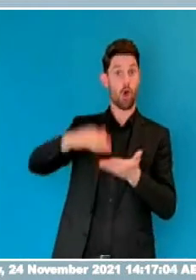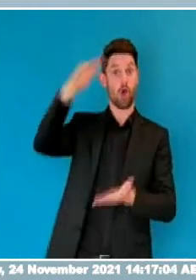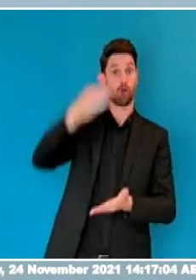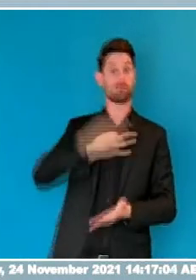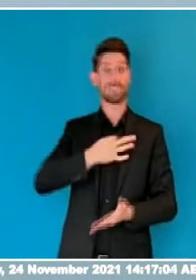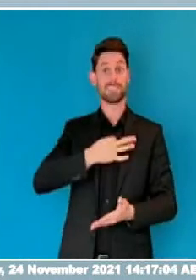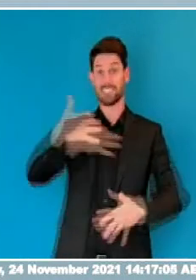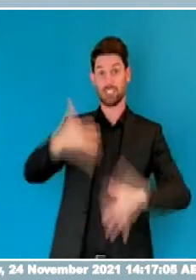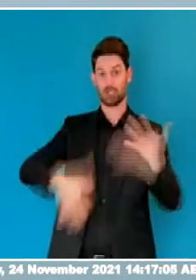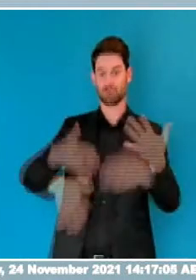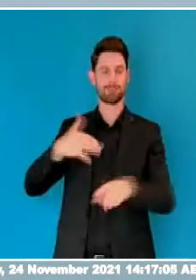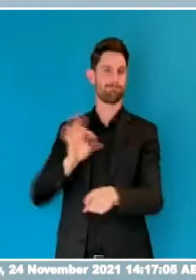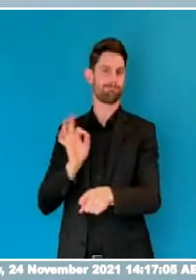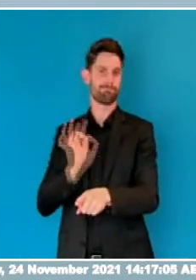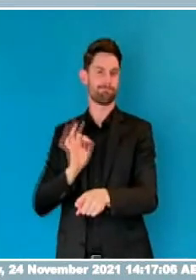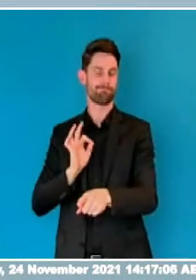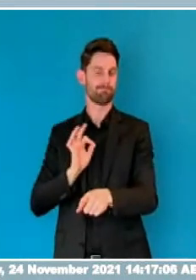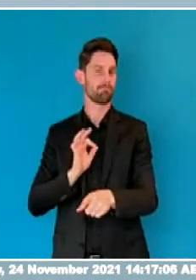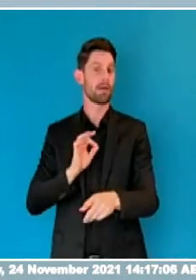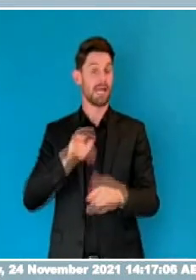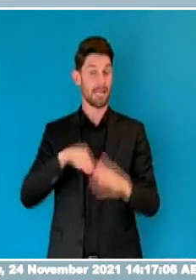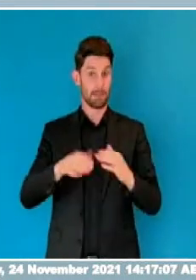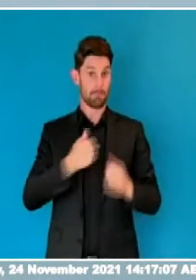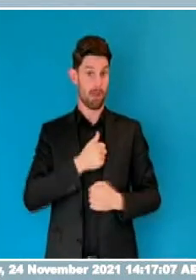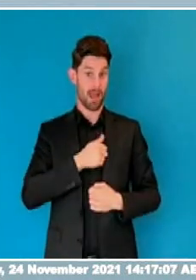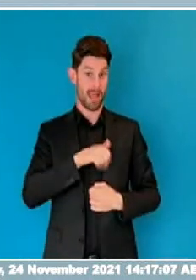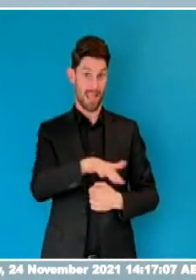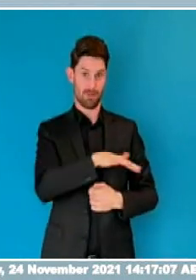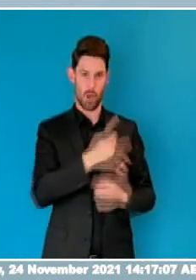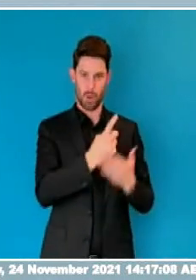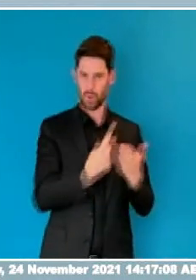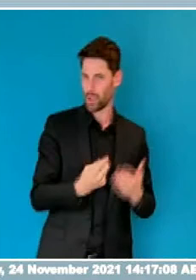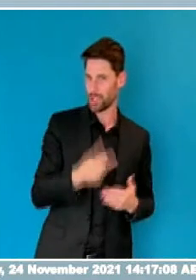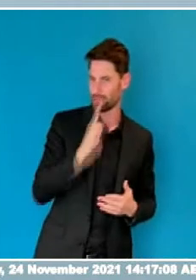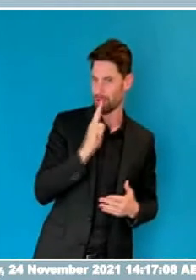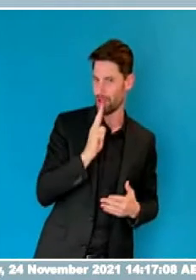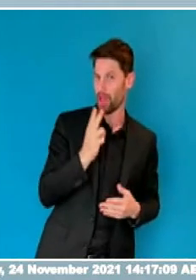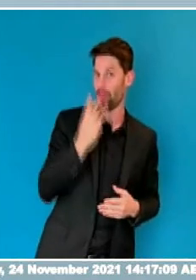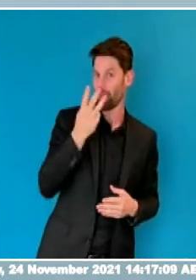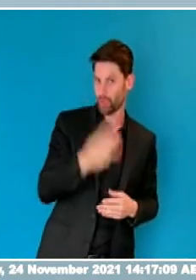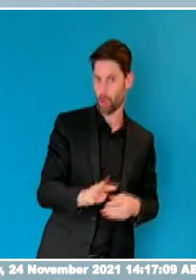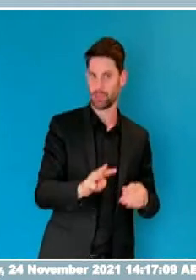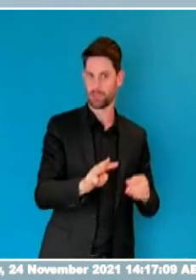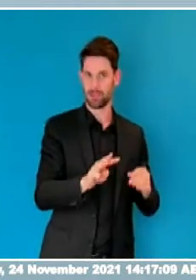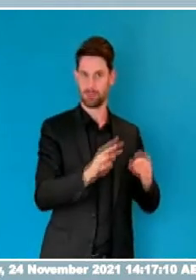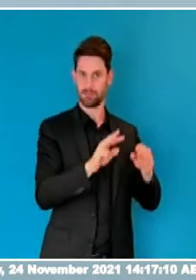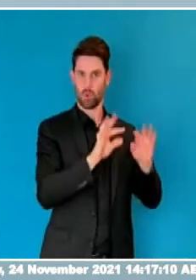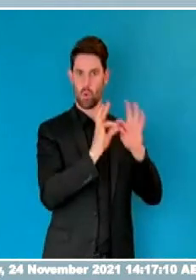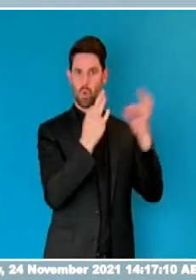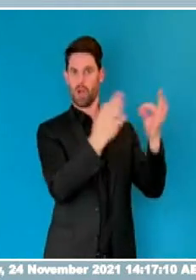In our jurisdiction, I guess there is only 230 employers, 220, that sort of number who